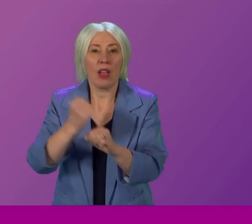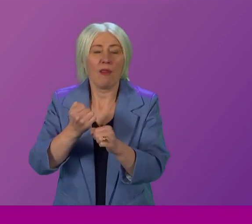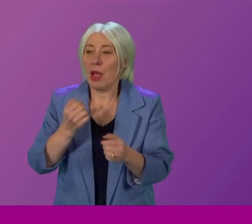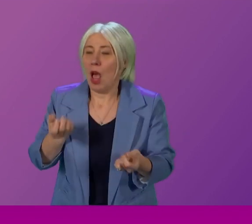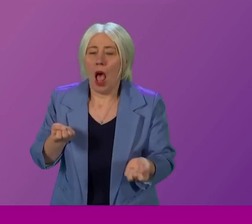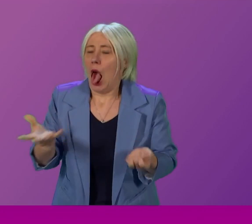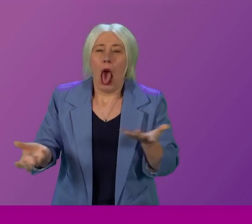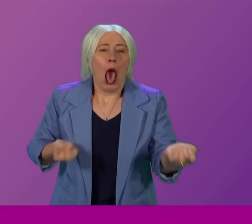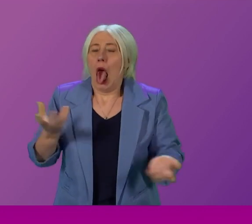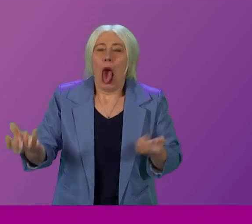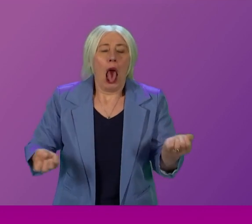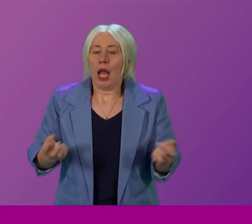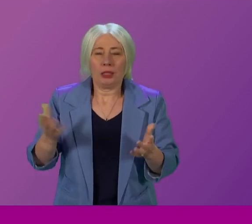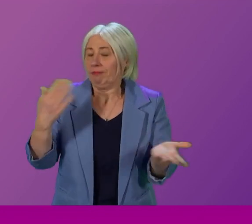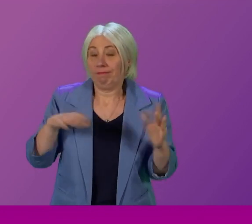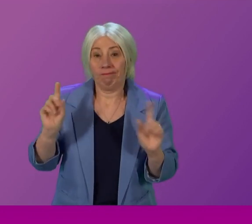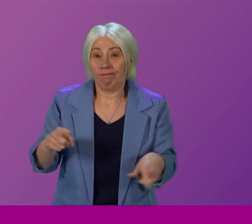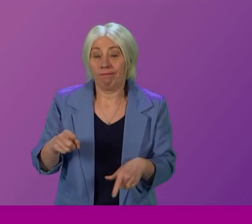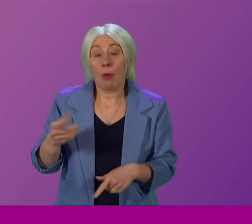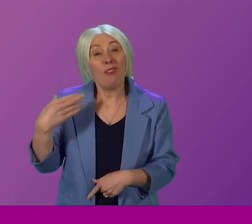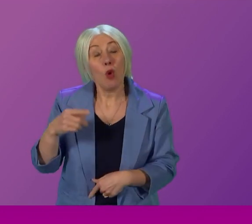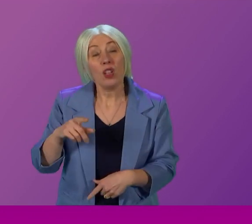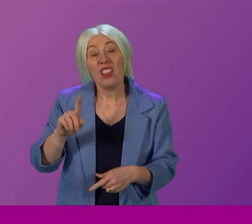People used to say that the First Minister was competent; now, they are saying that she is